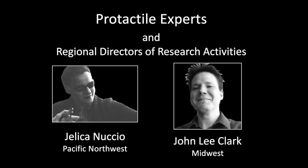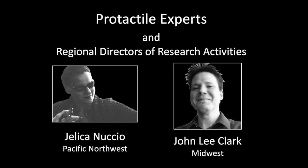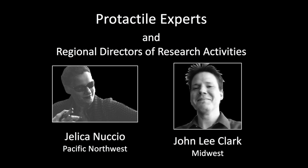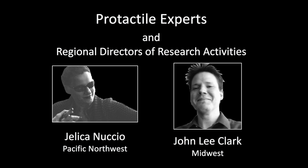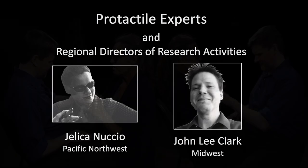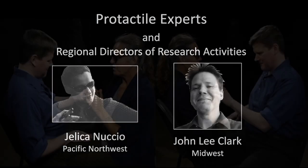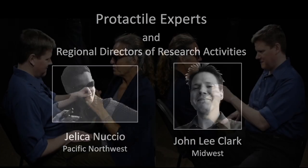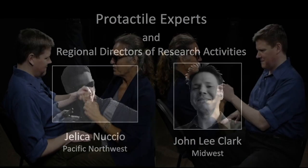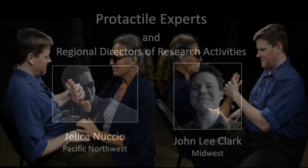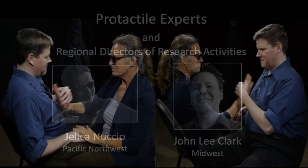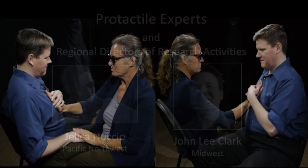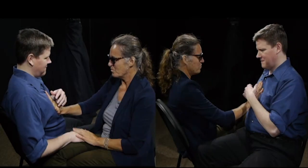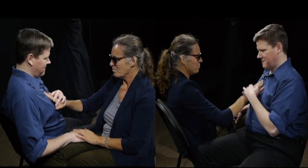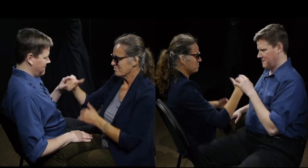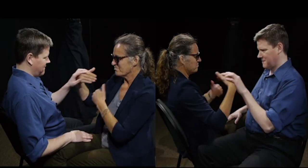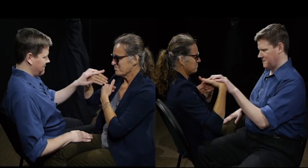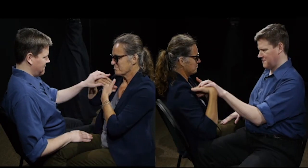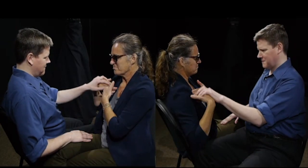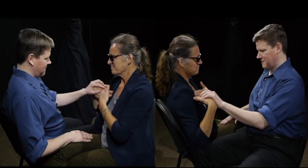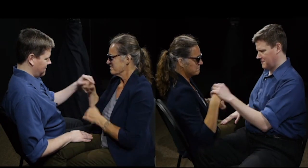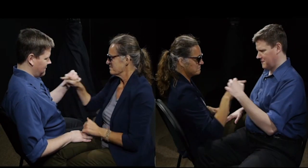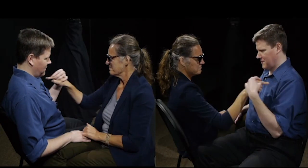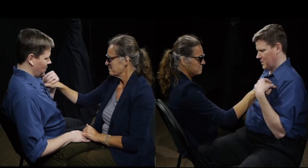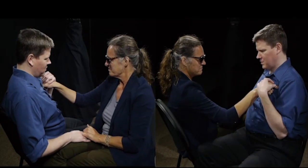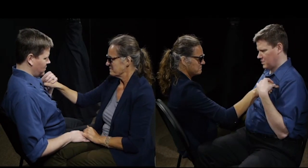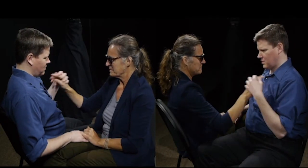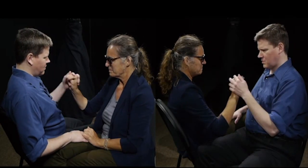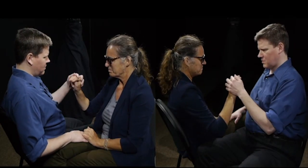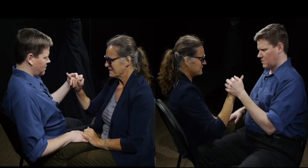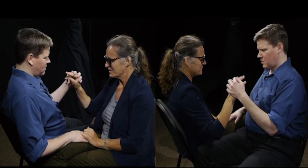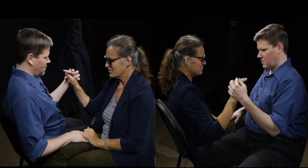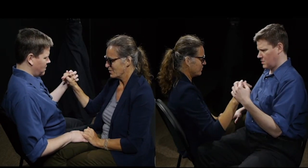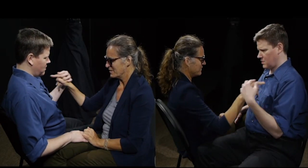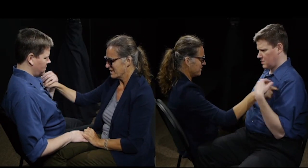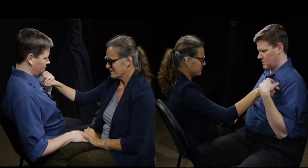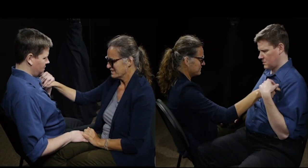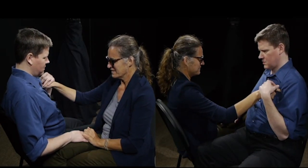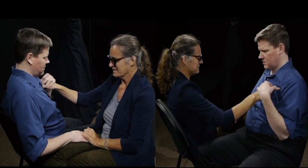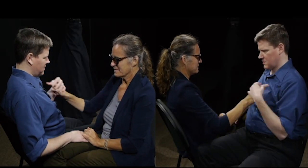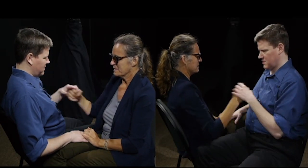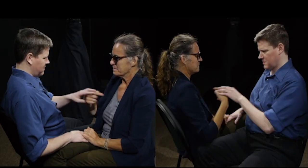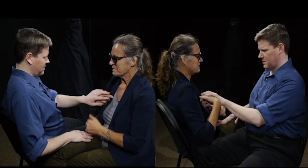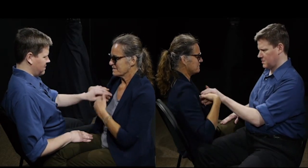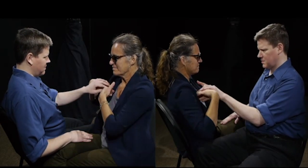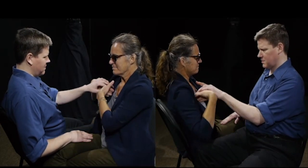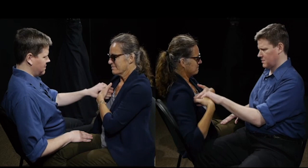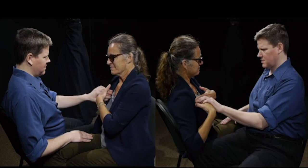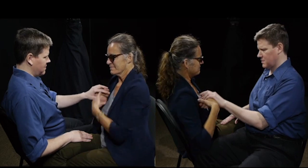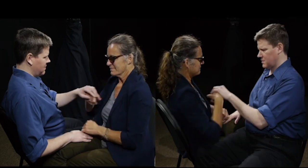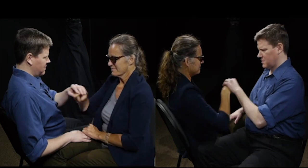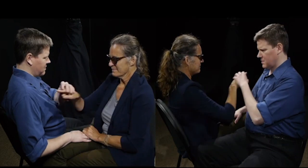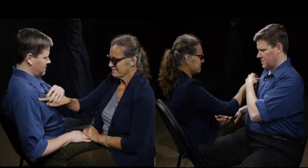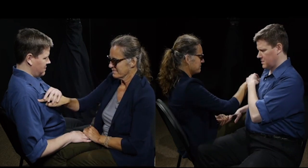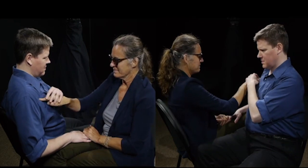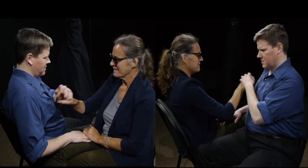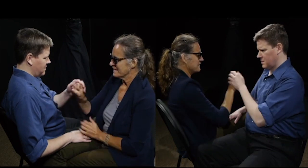John Lee Clark, Midwest. [Jelica] John is the director of research activities for the Minnesota hub, and I'm the director of research activities